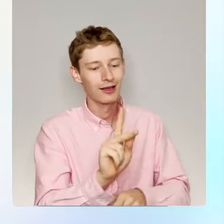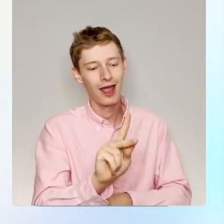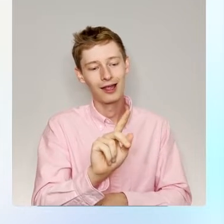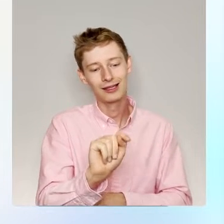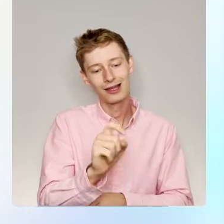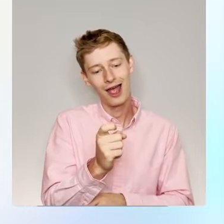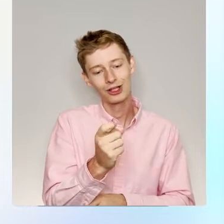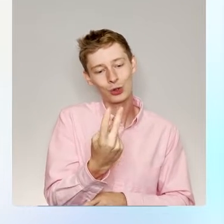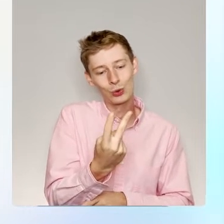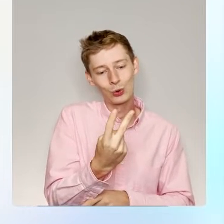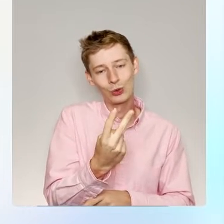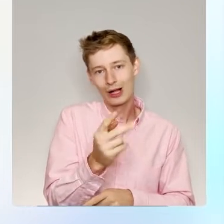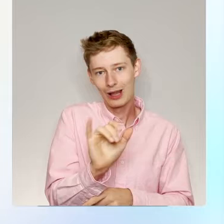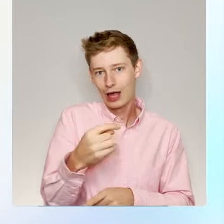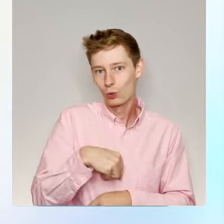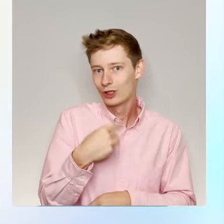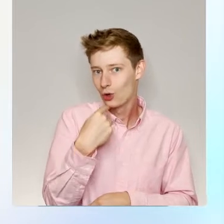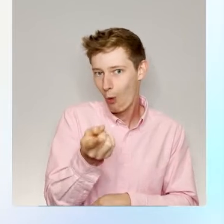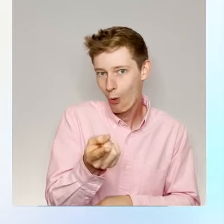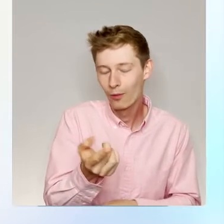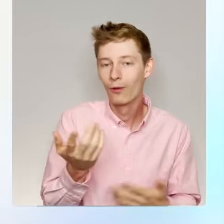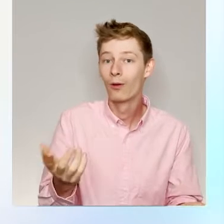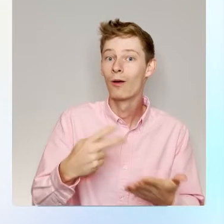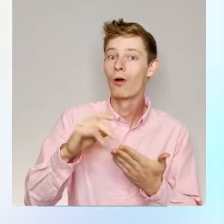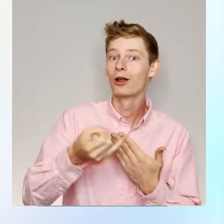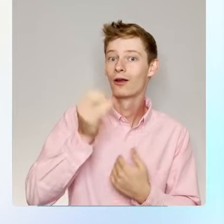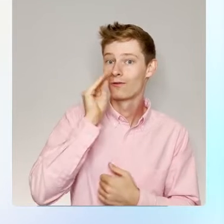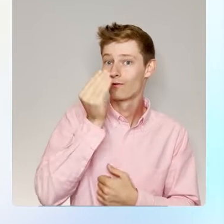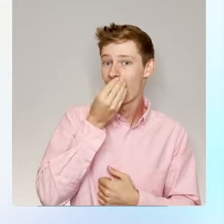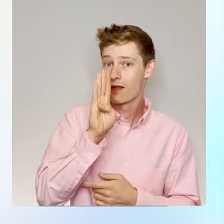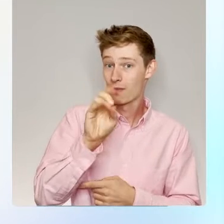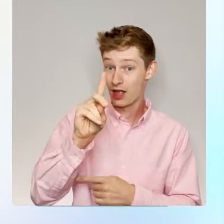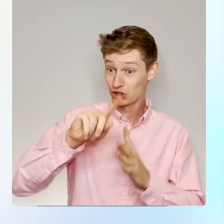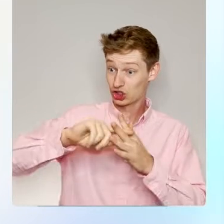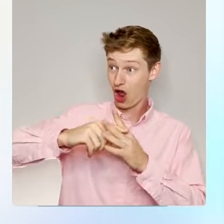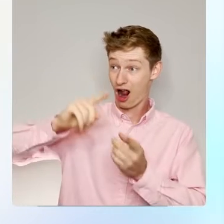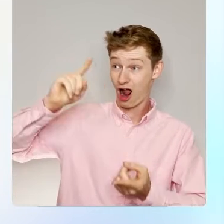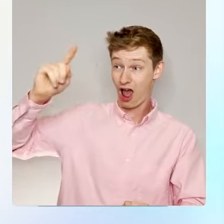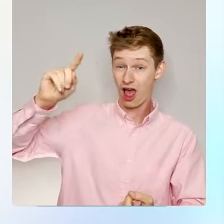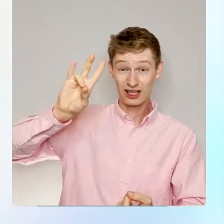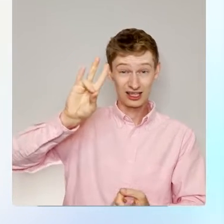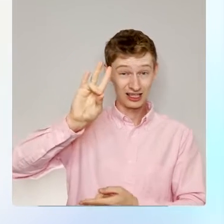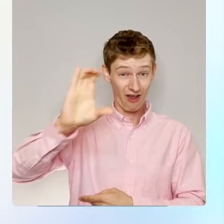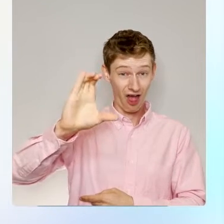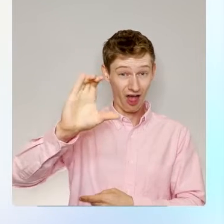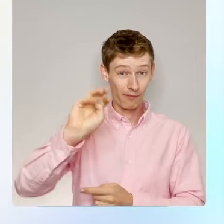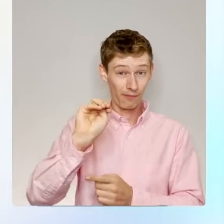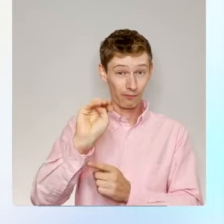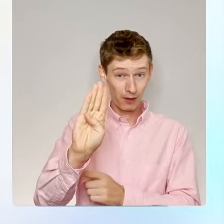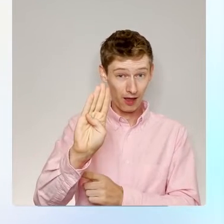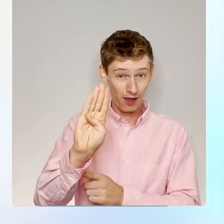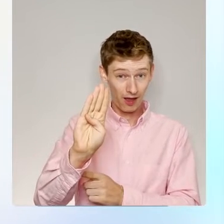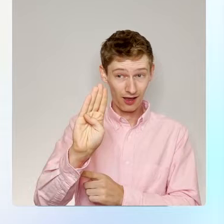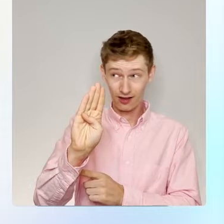The ones we looked at are gltf-transform and gltfpack. They are both open source command line tools